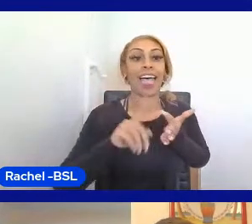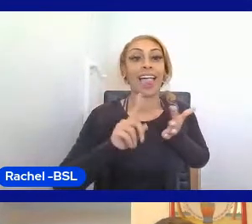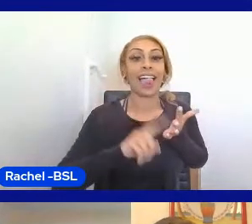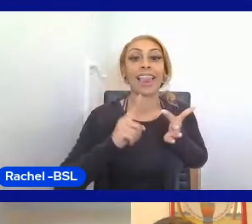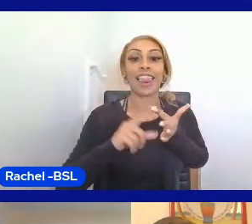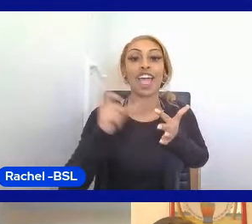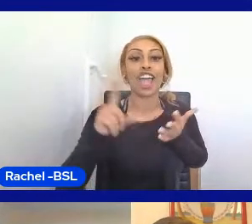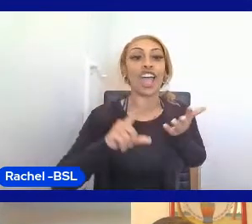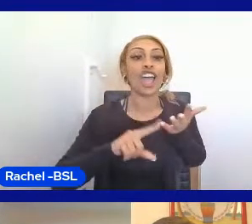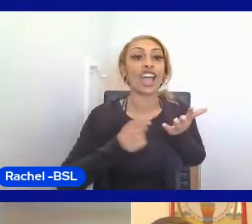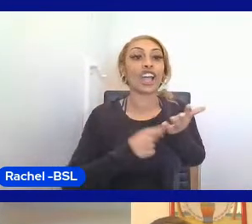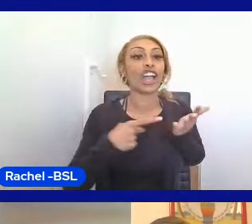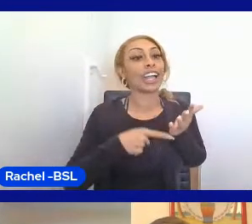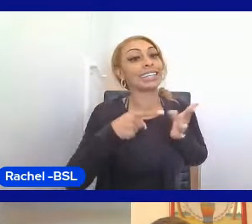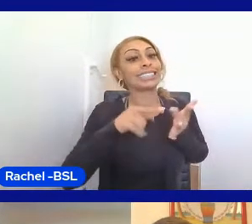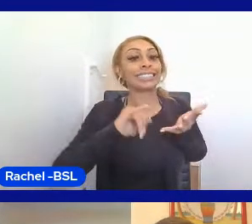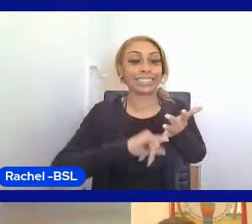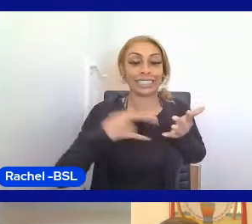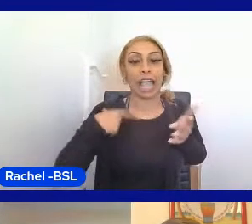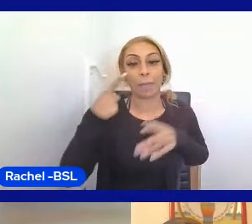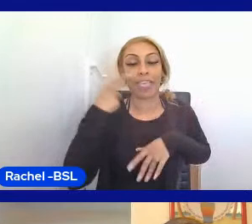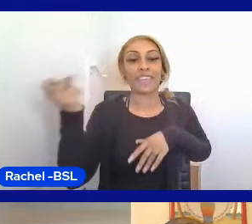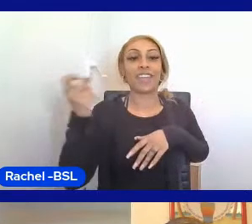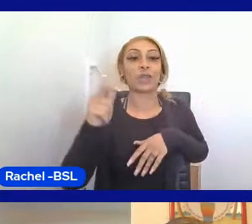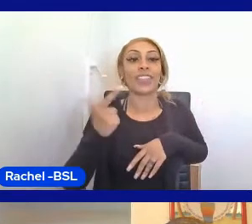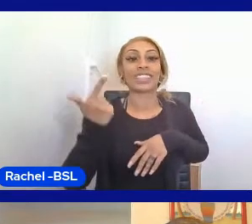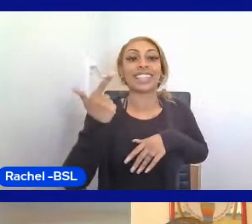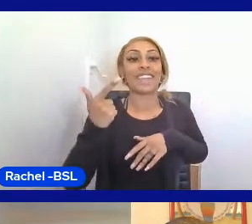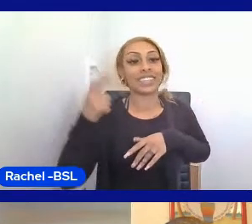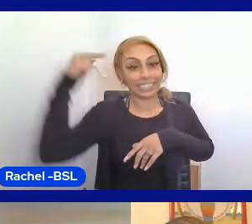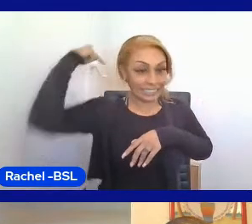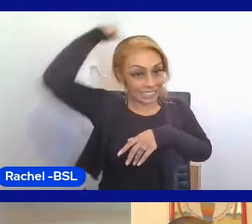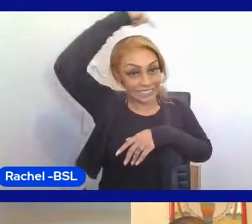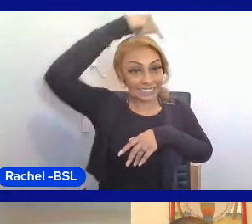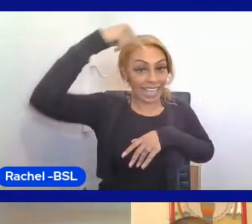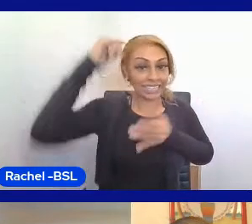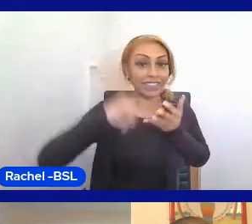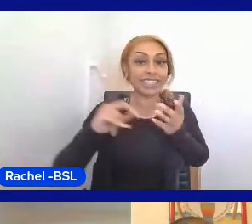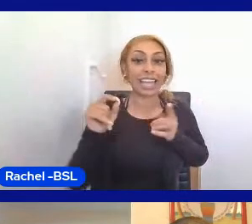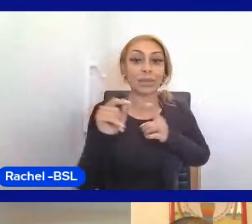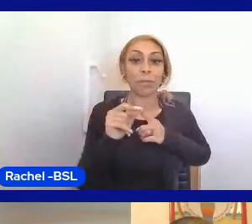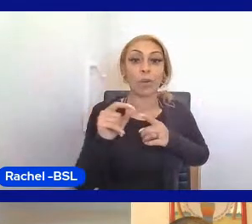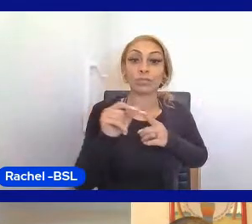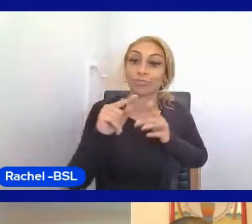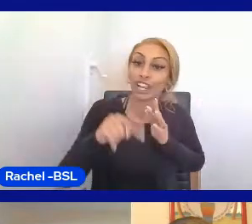to that OK, Michelle can we start with you. Hello everyone my name is Michelle Curtis,